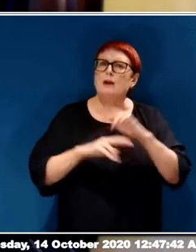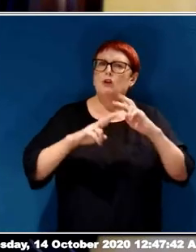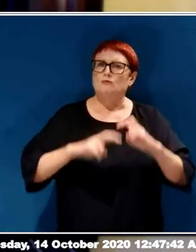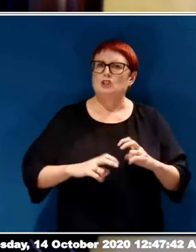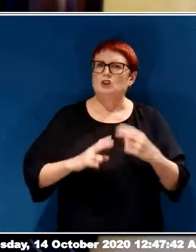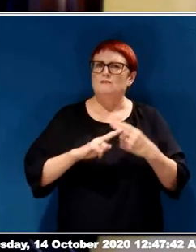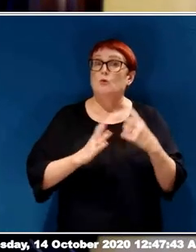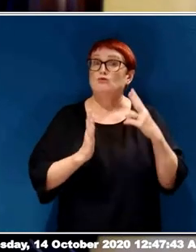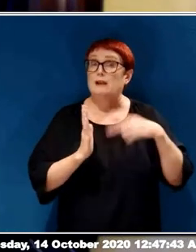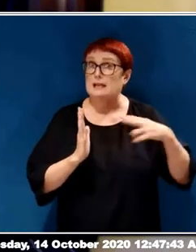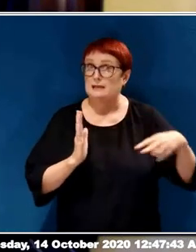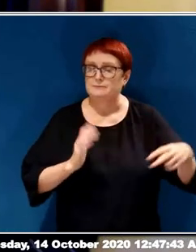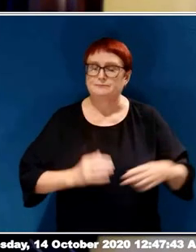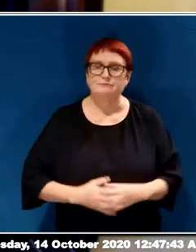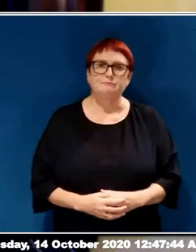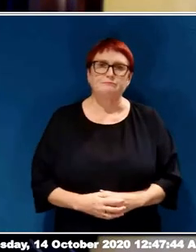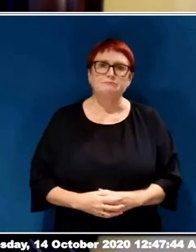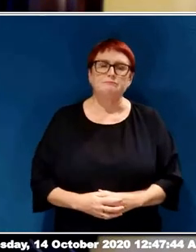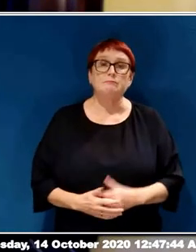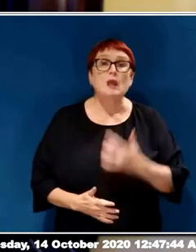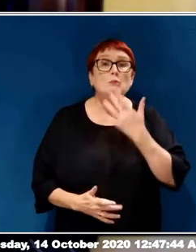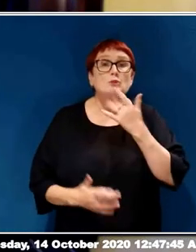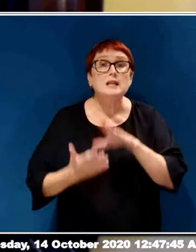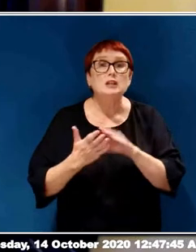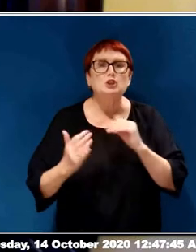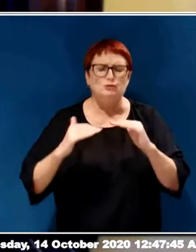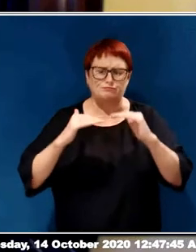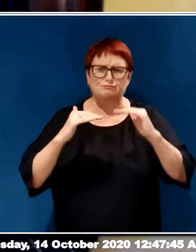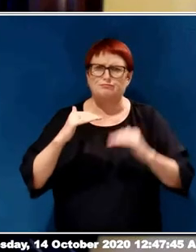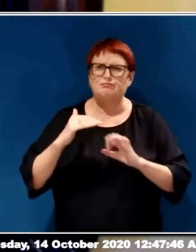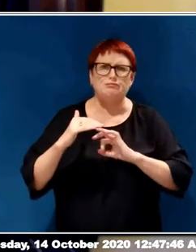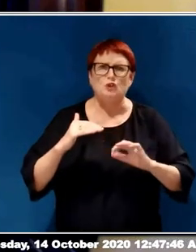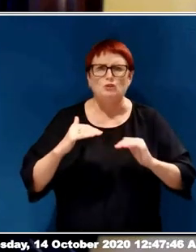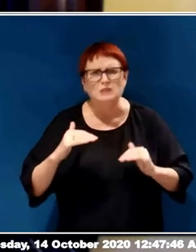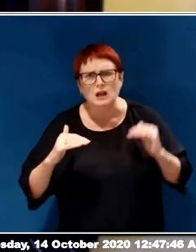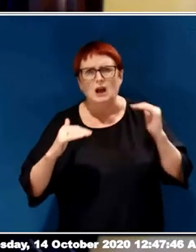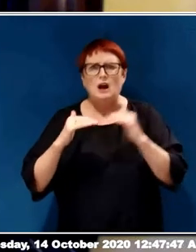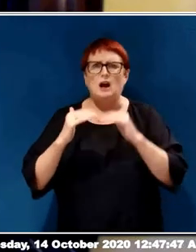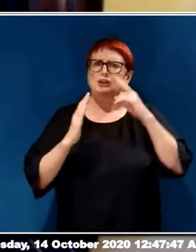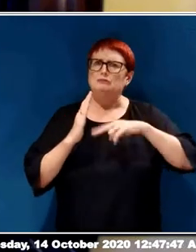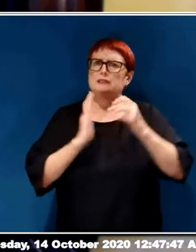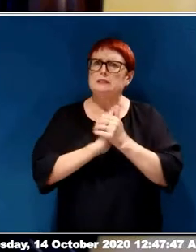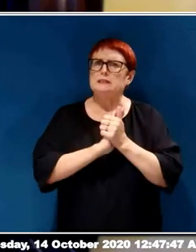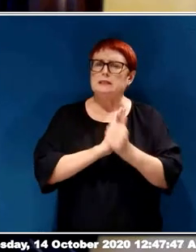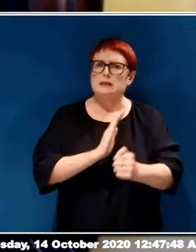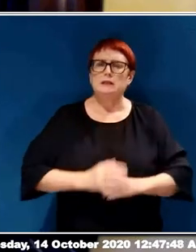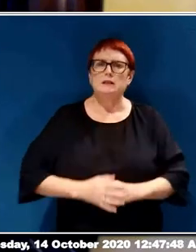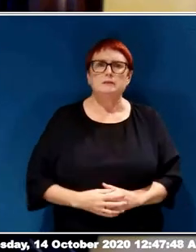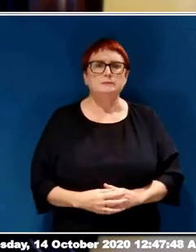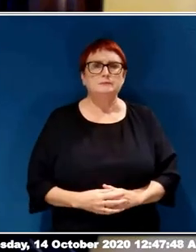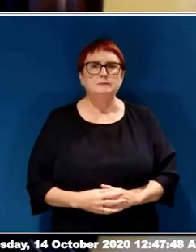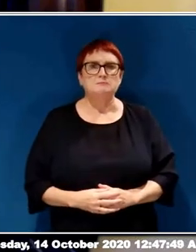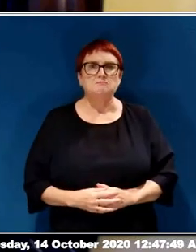the adjustments and potential interventions put in place should be the